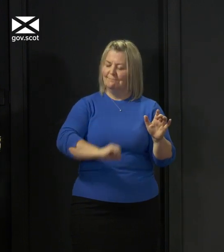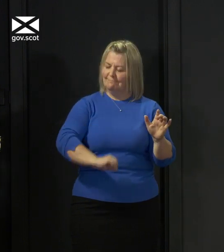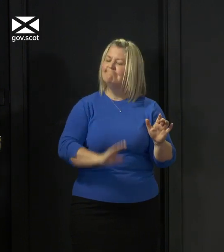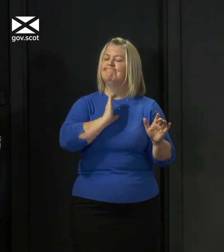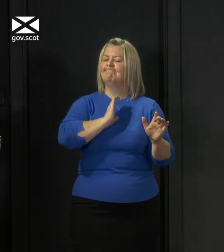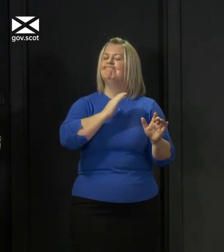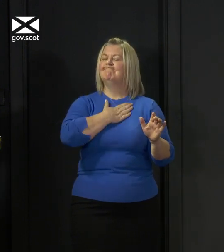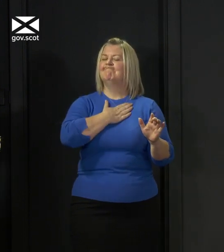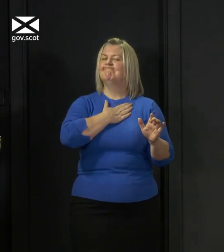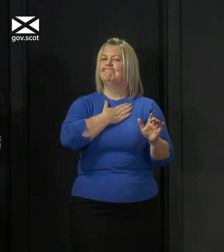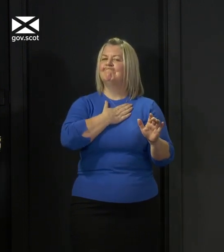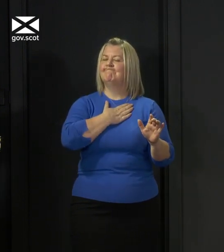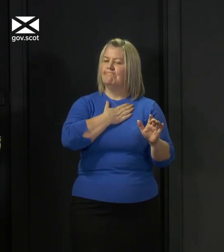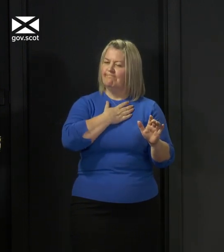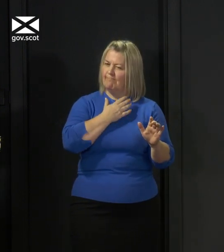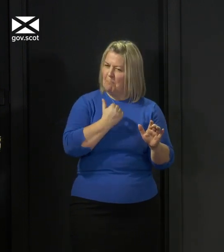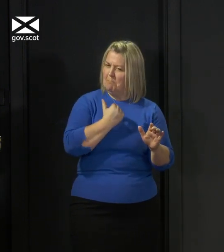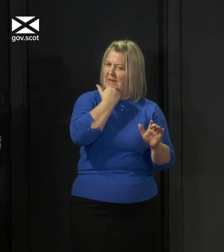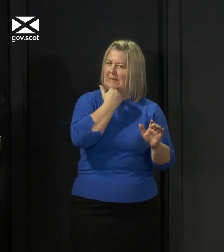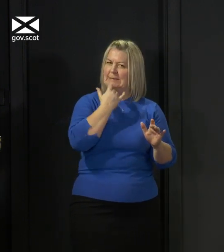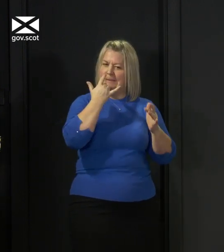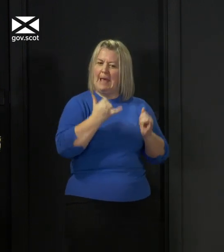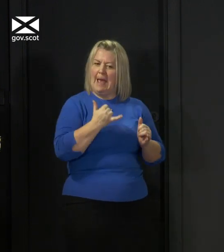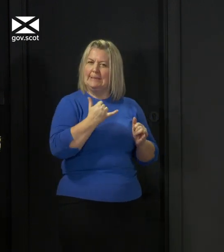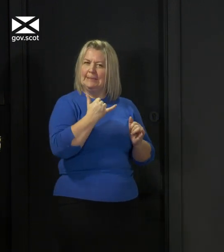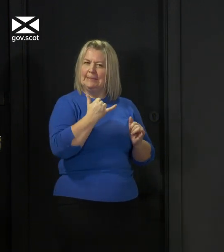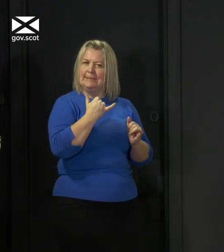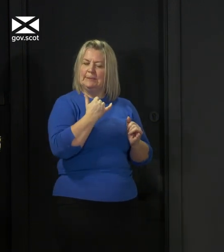up of testing capacity it needs to go further as we go into the next phase of